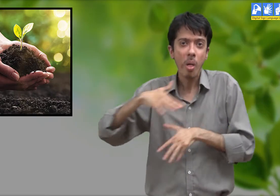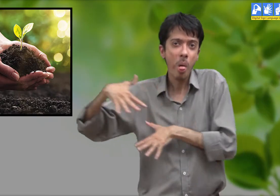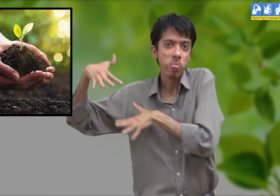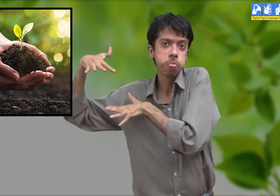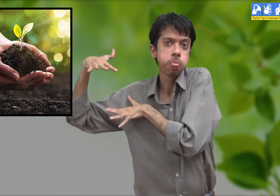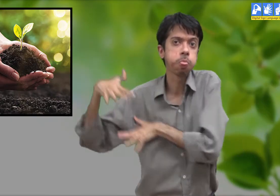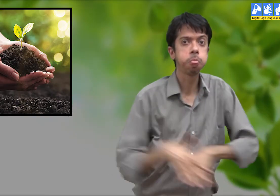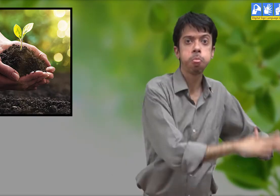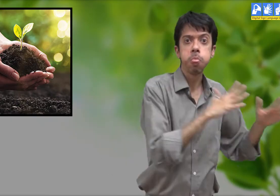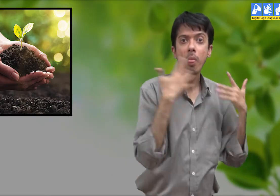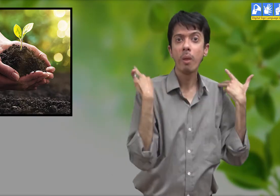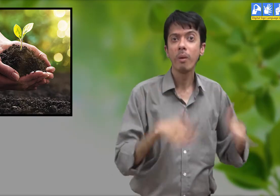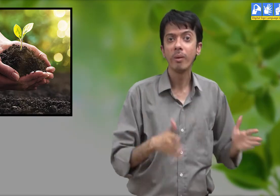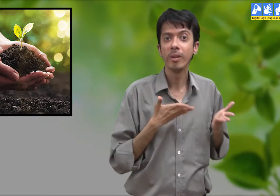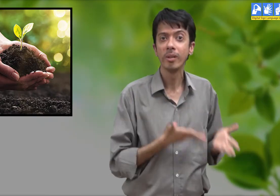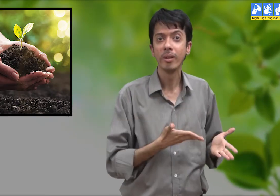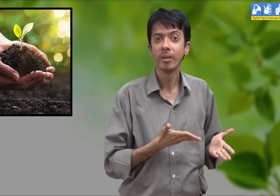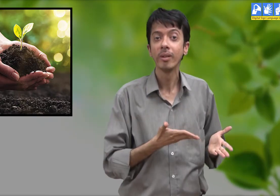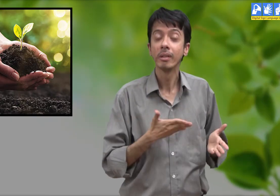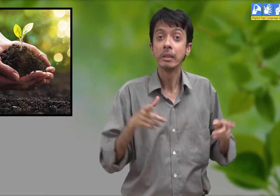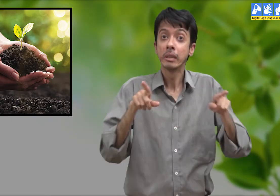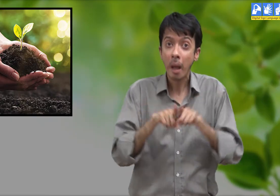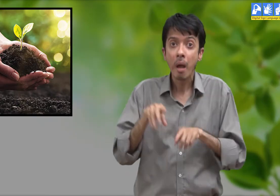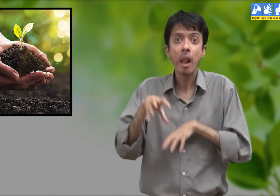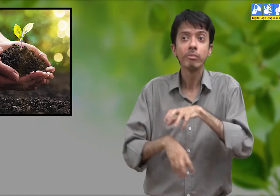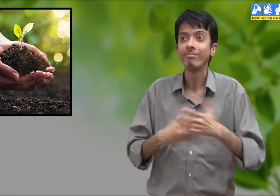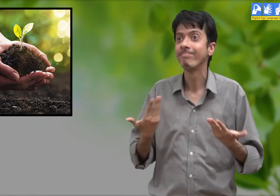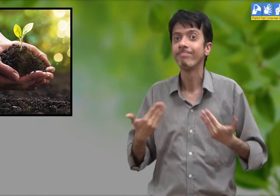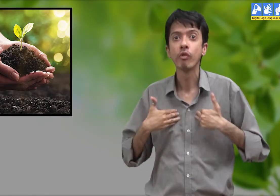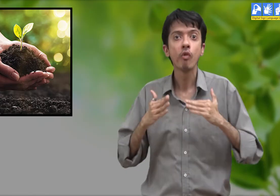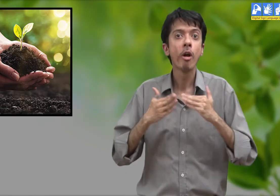And if there would be no trees in the forest then floods could not be prevented.